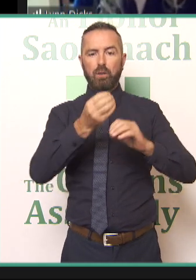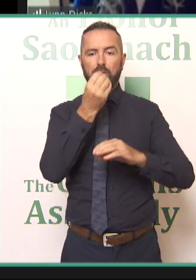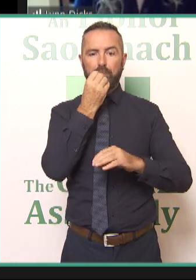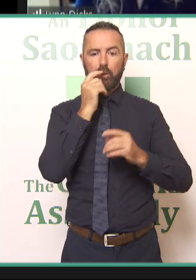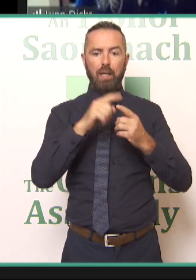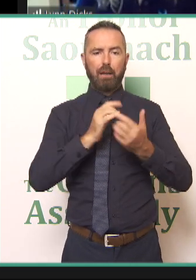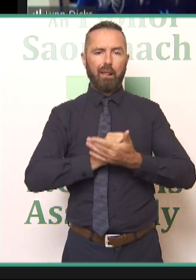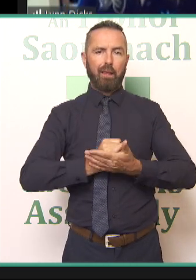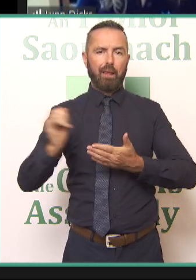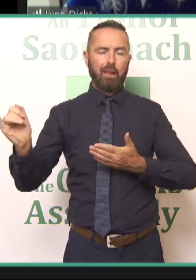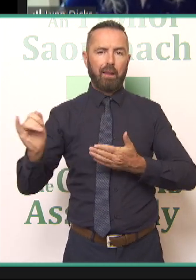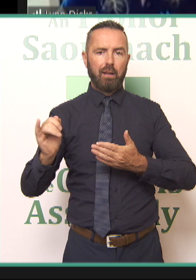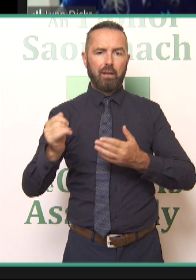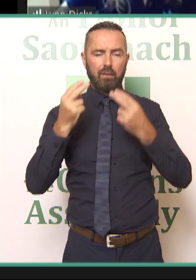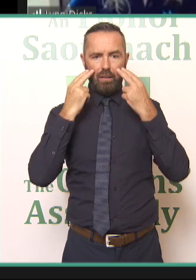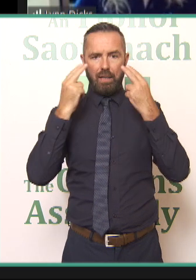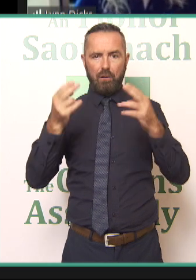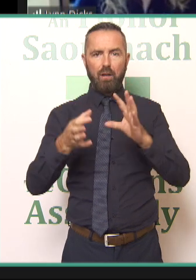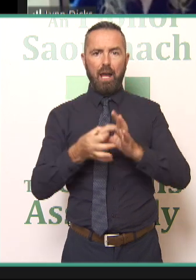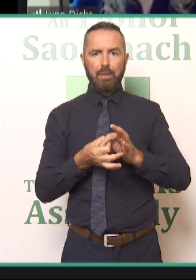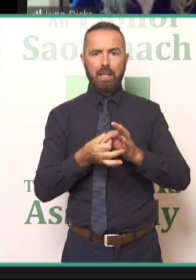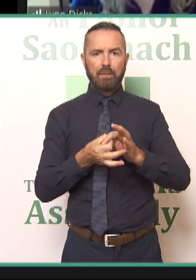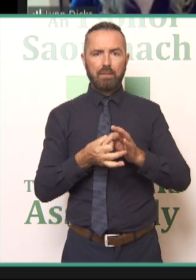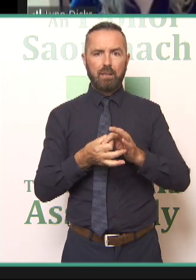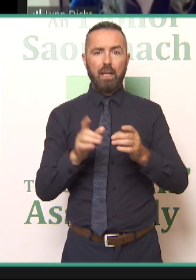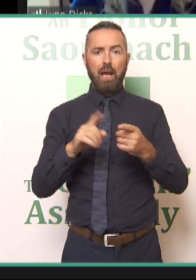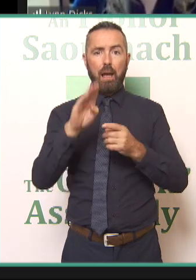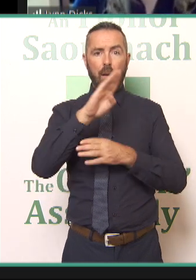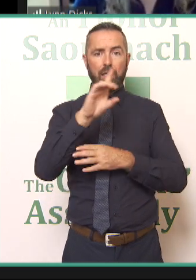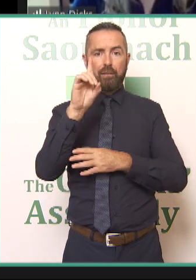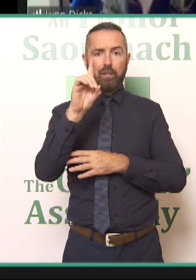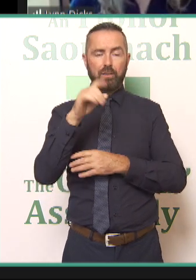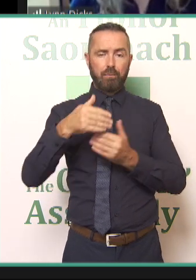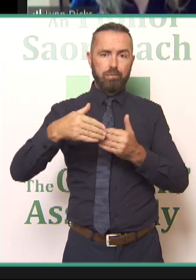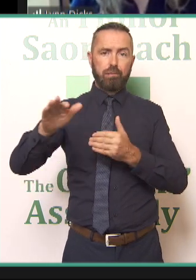but we don't want to completely take out all the biodiversity from the productive fields we need to